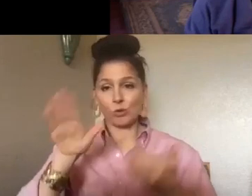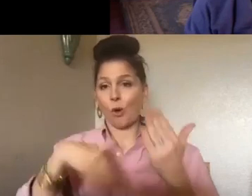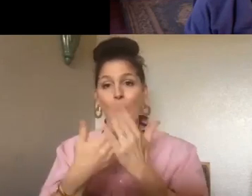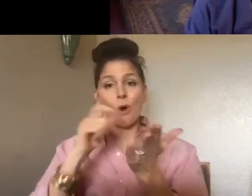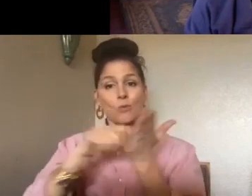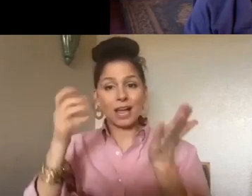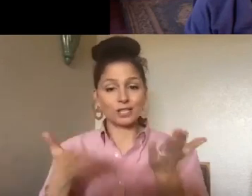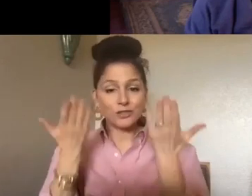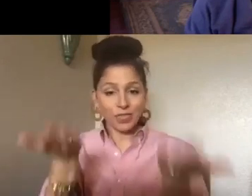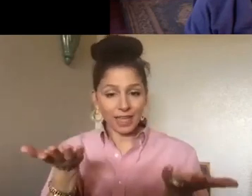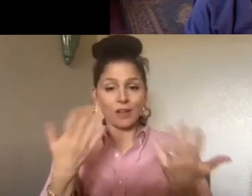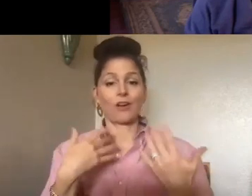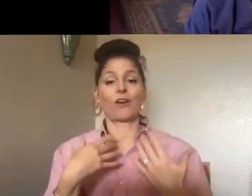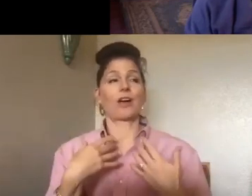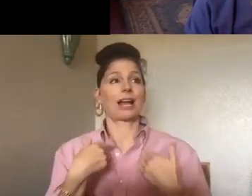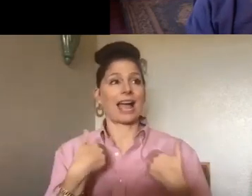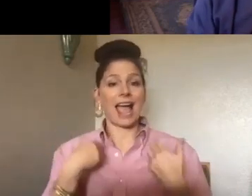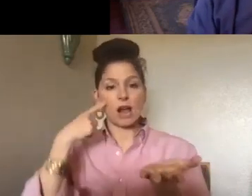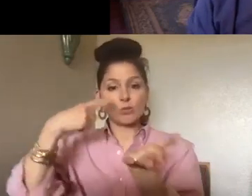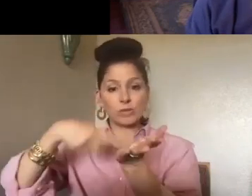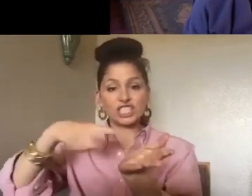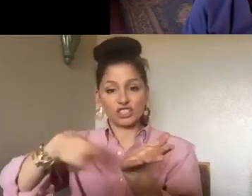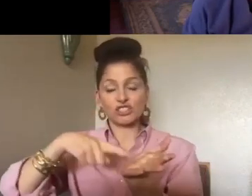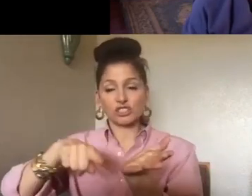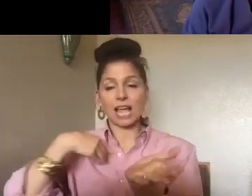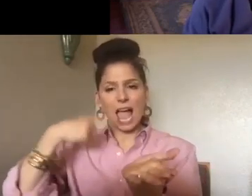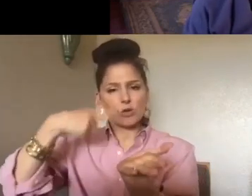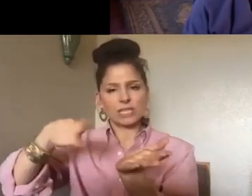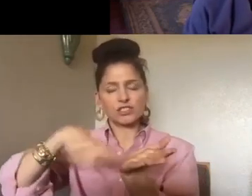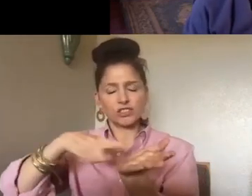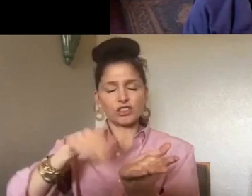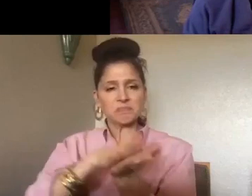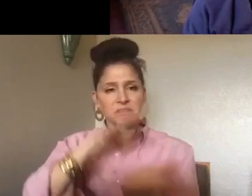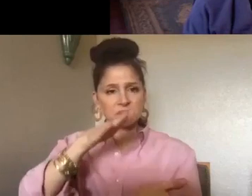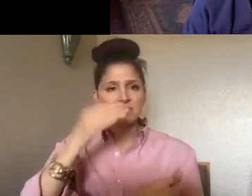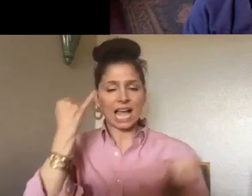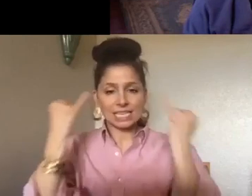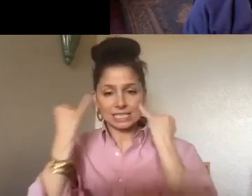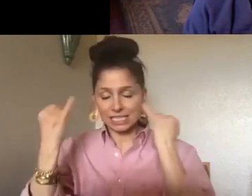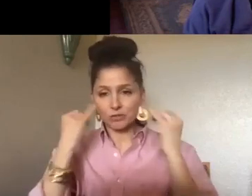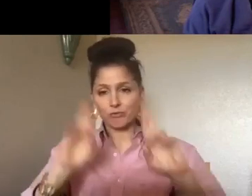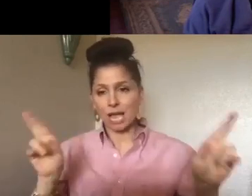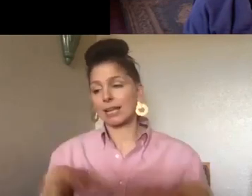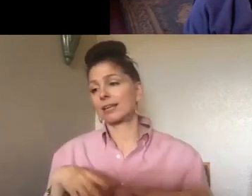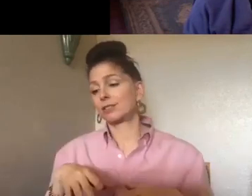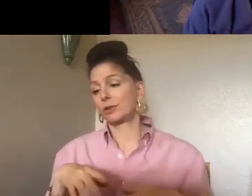meeting and all the writers were there, and I had my research, I had a bunch of ideas that I brought